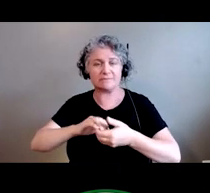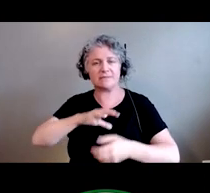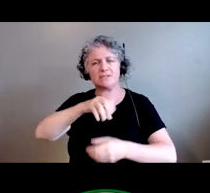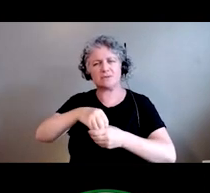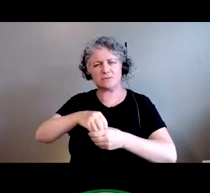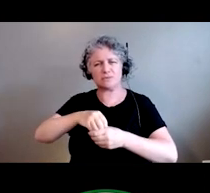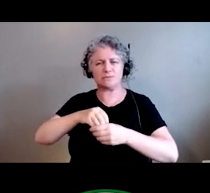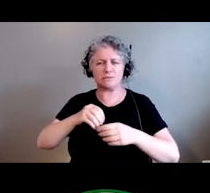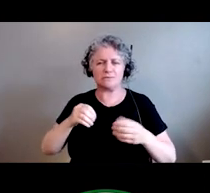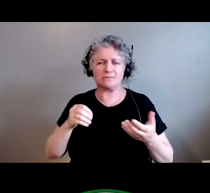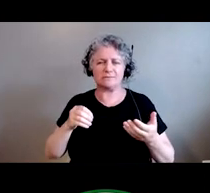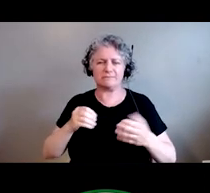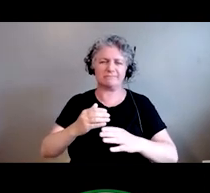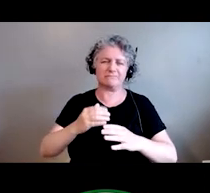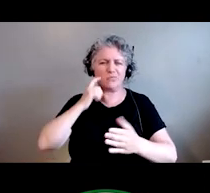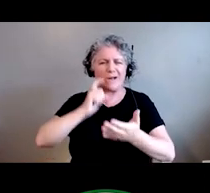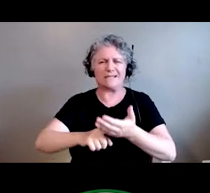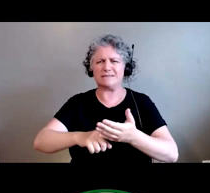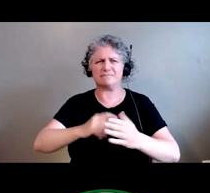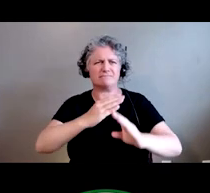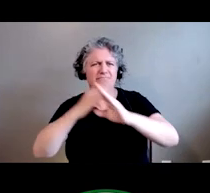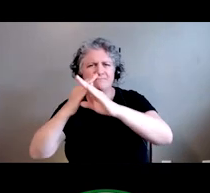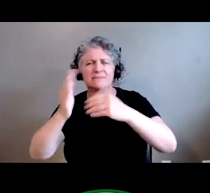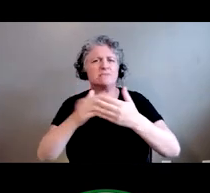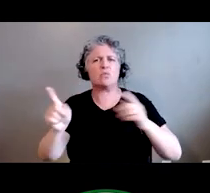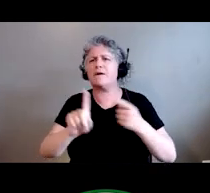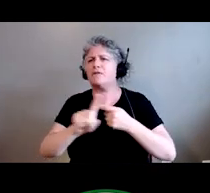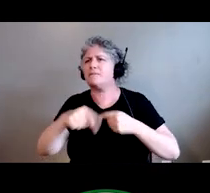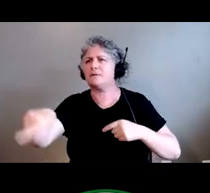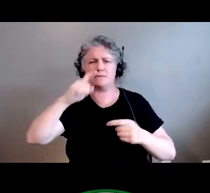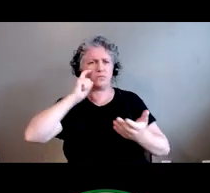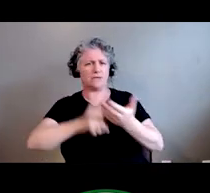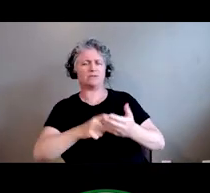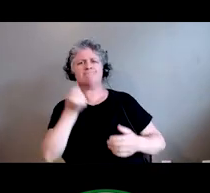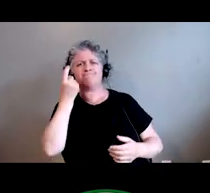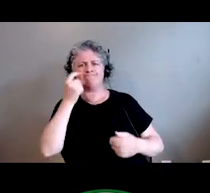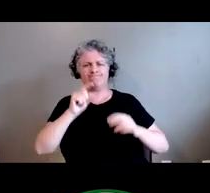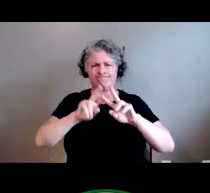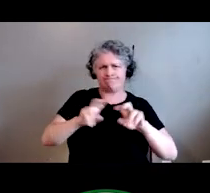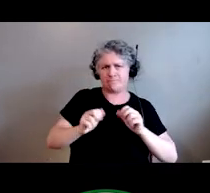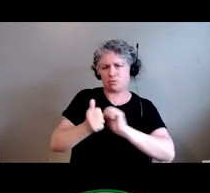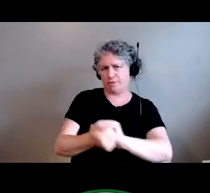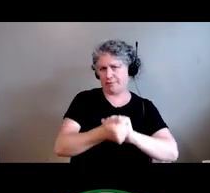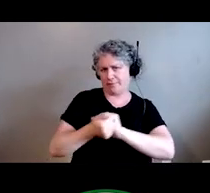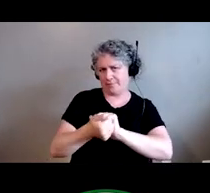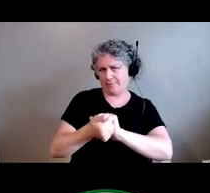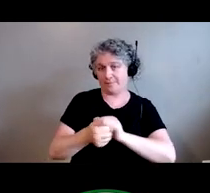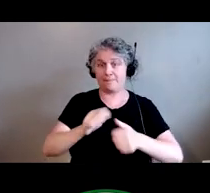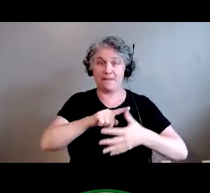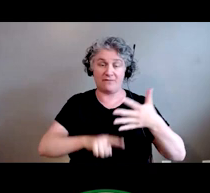We use those principles to guide our work collecting and ultimately analyzing assessment data of outdoor nature spaces across BC.